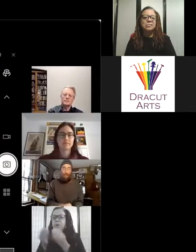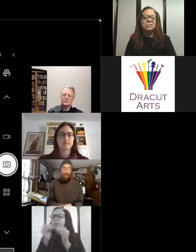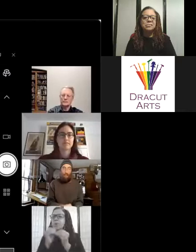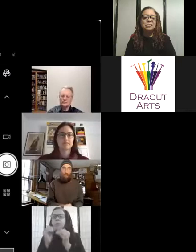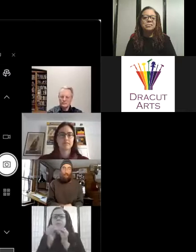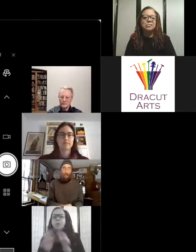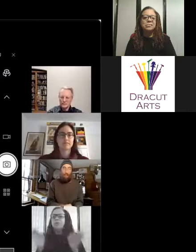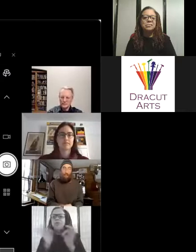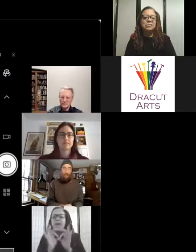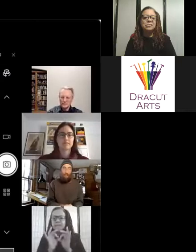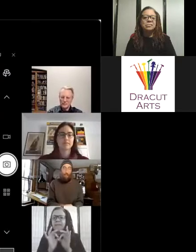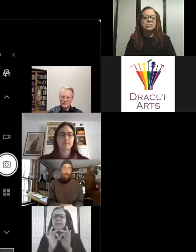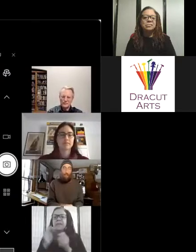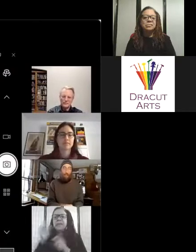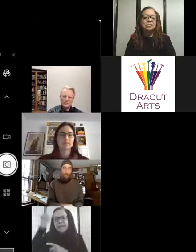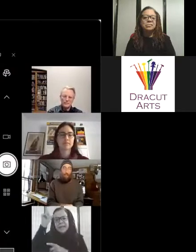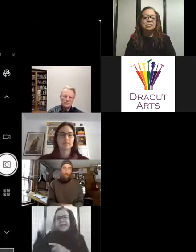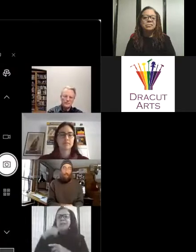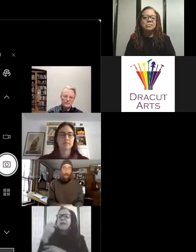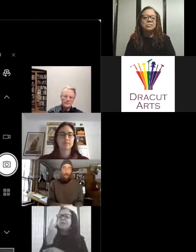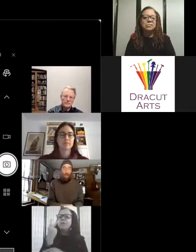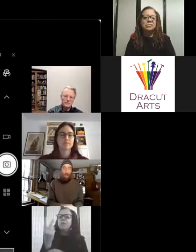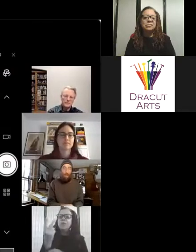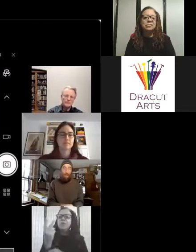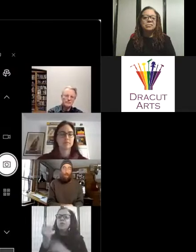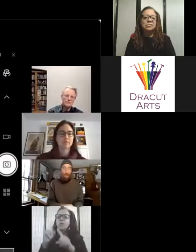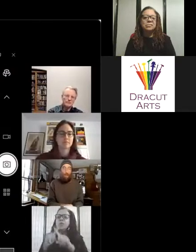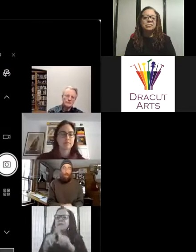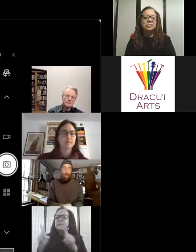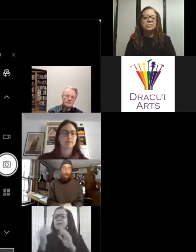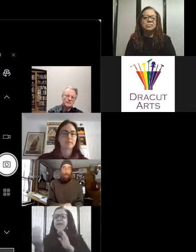Lincoln's saying: "We have two different and incompatible things called by the same name,